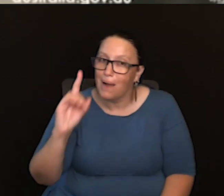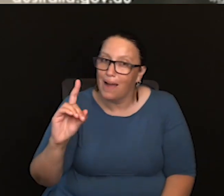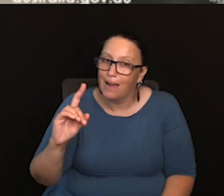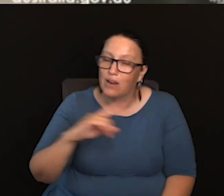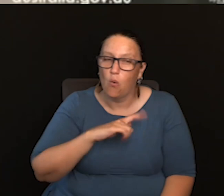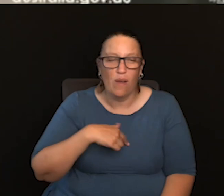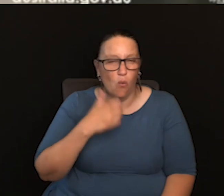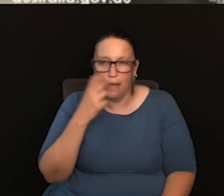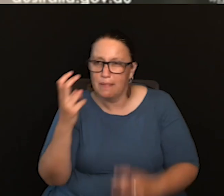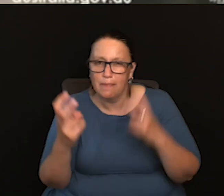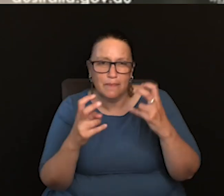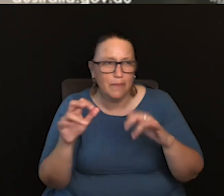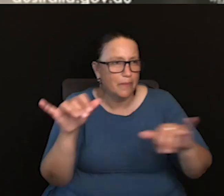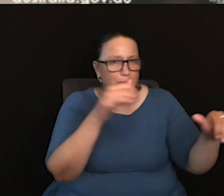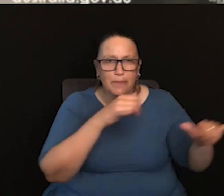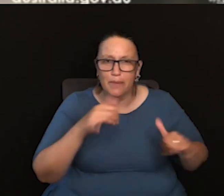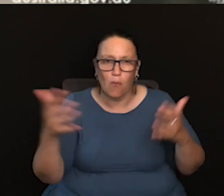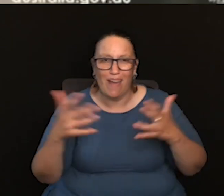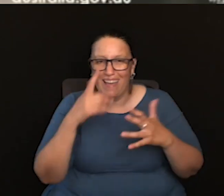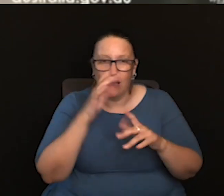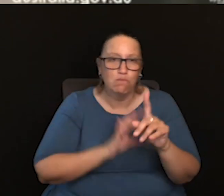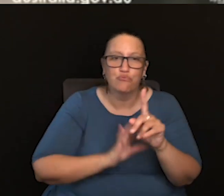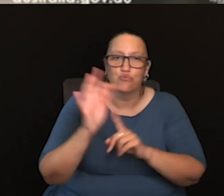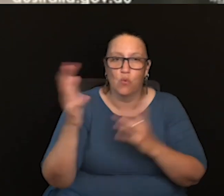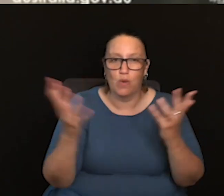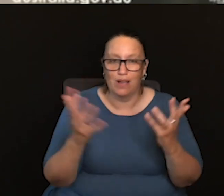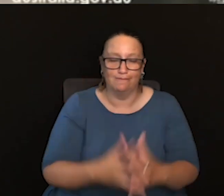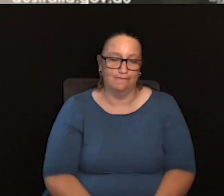That's all we've done throughout the pandemic, whether it was closing the borders at the outset.